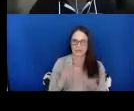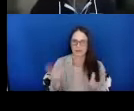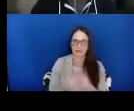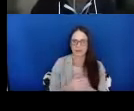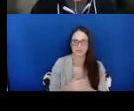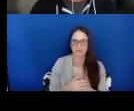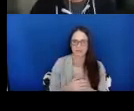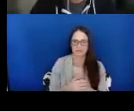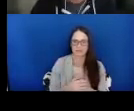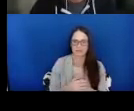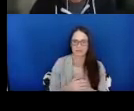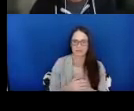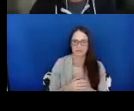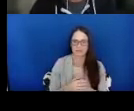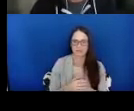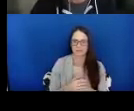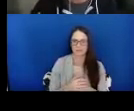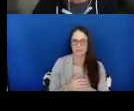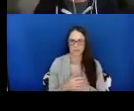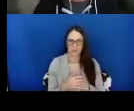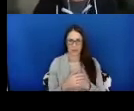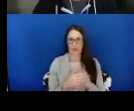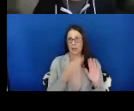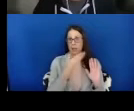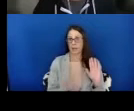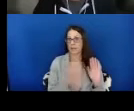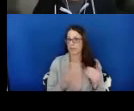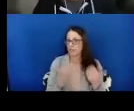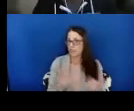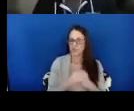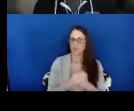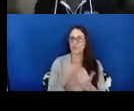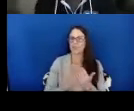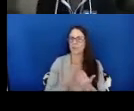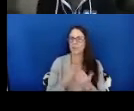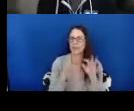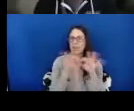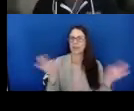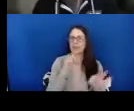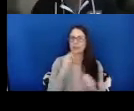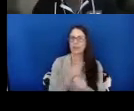16:20:02 This suggests sometimes there's the language is used of disabled students falling